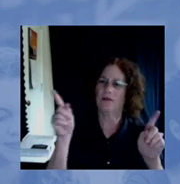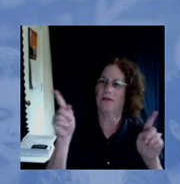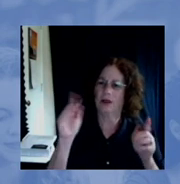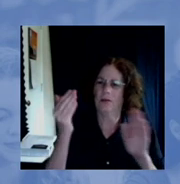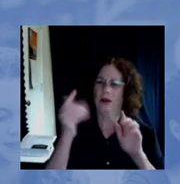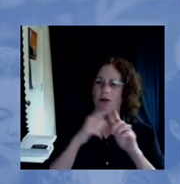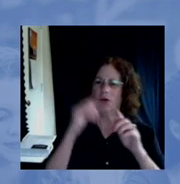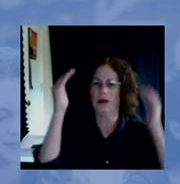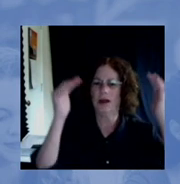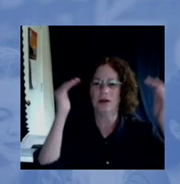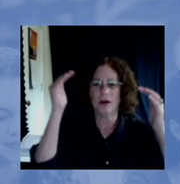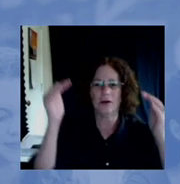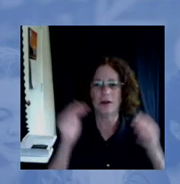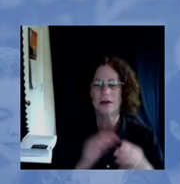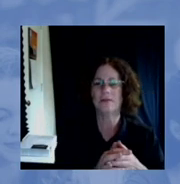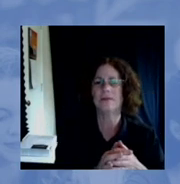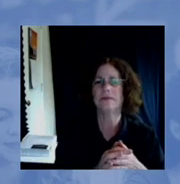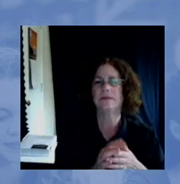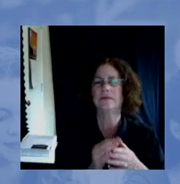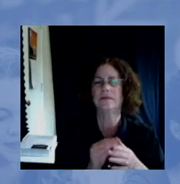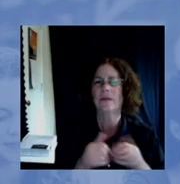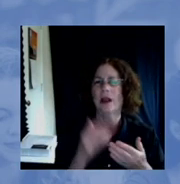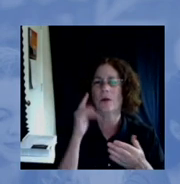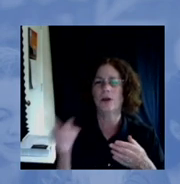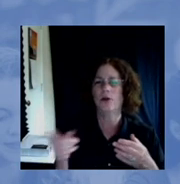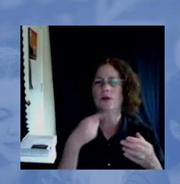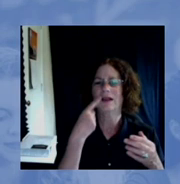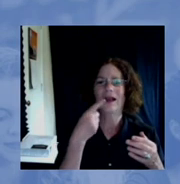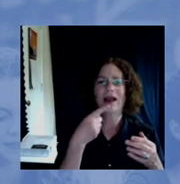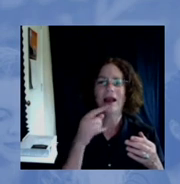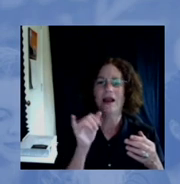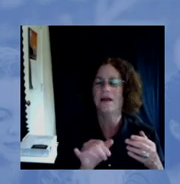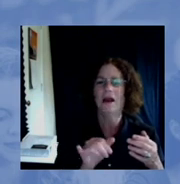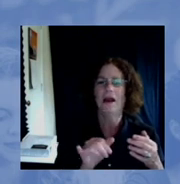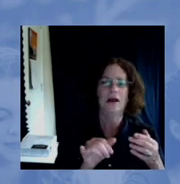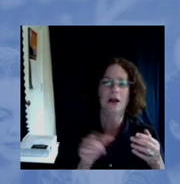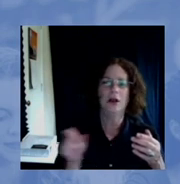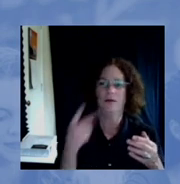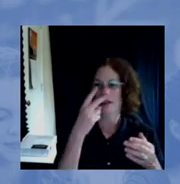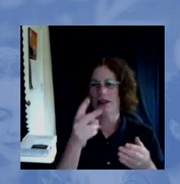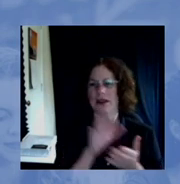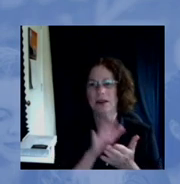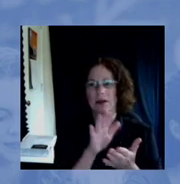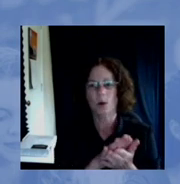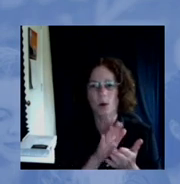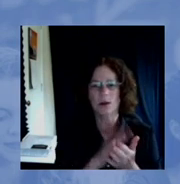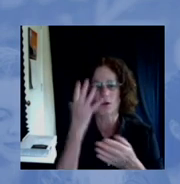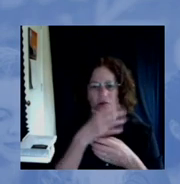AND HOW WOULD YOU SAY YOU'VE SEEN SCHOOLS CREATE THE ENVIRONMENT WHERE YOUNG PEOPLE